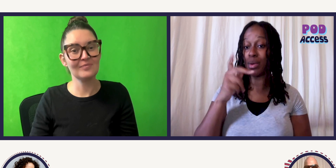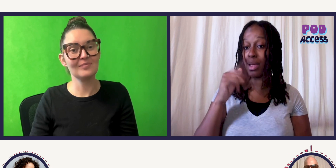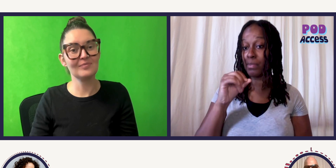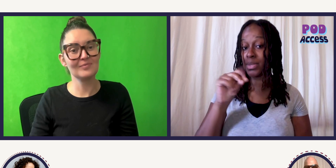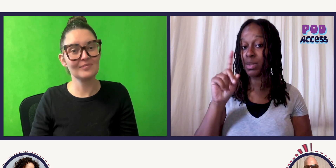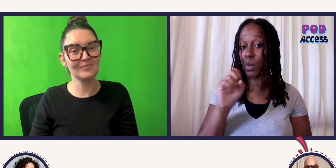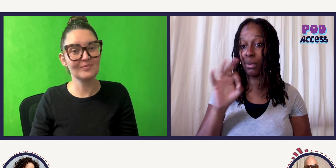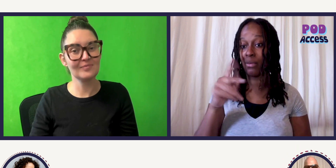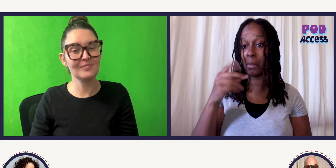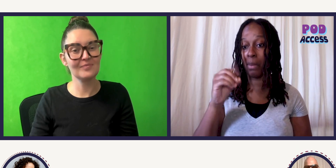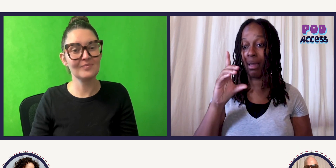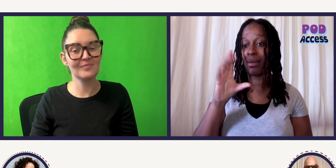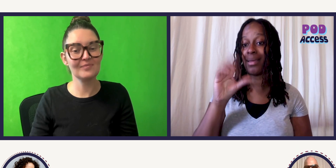or on social media.